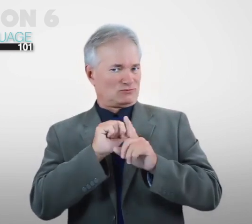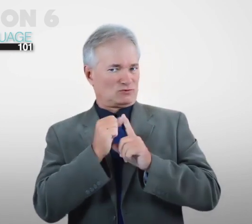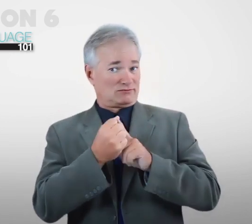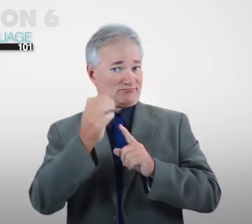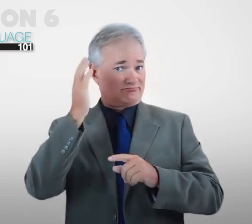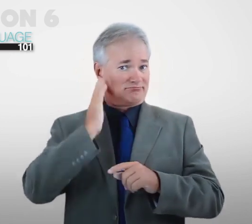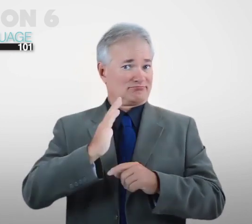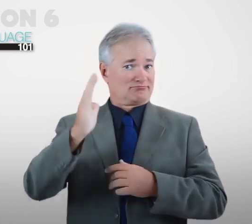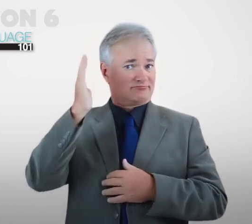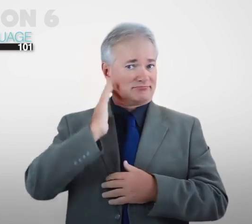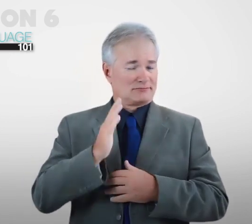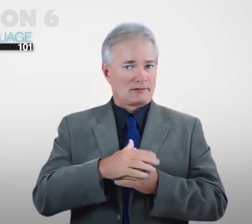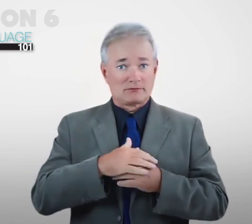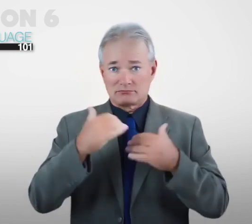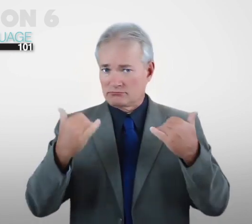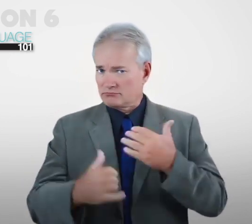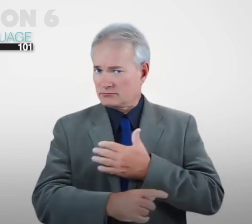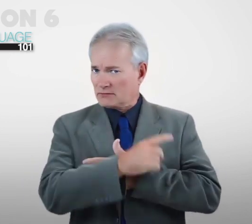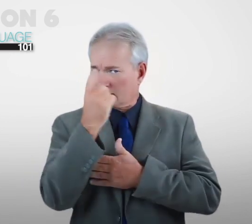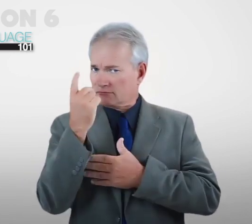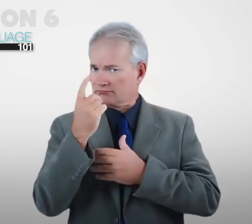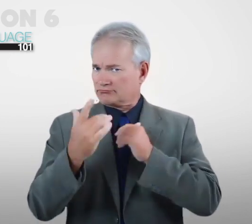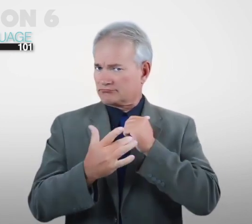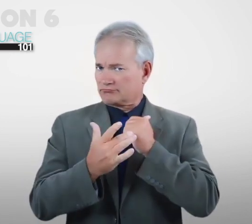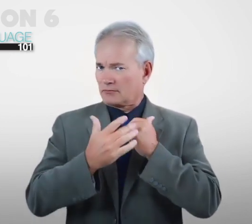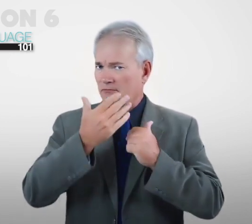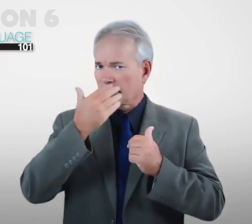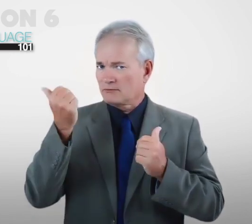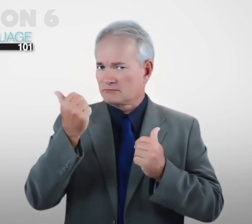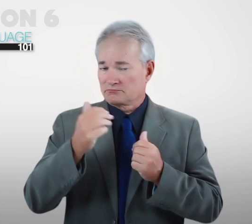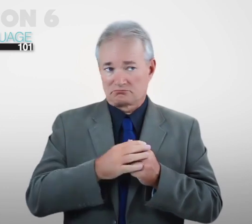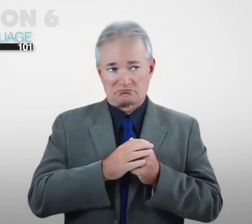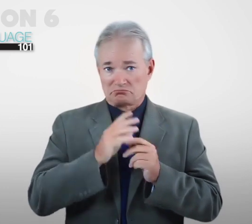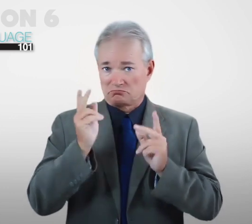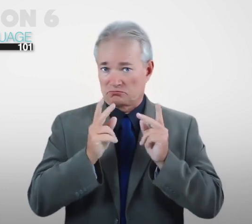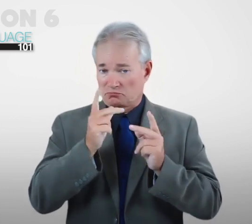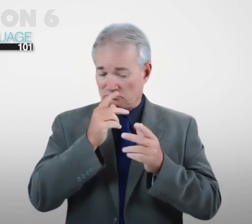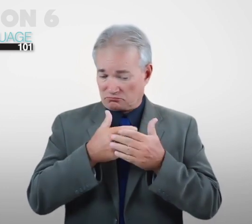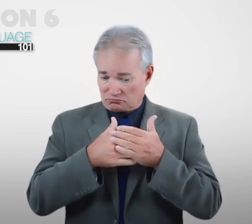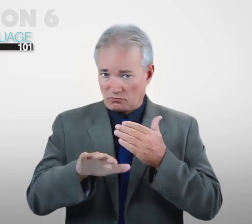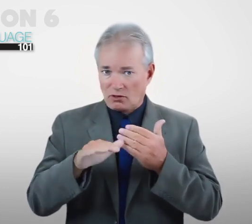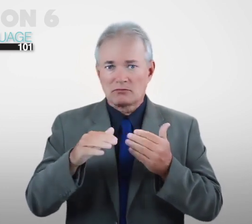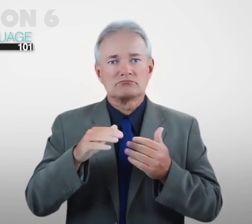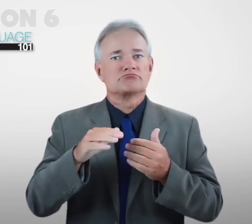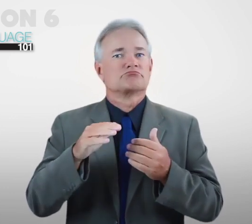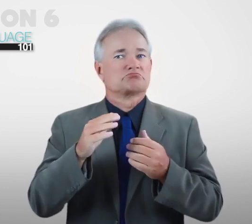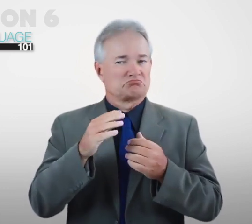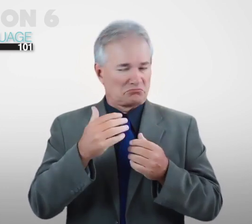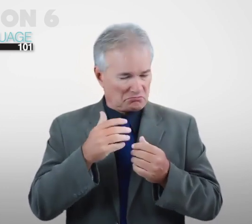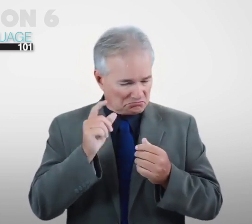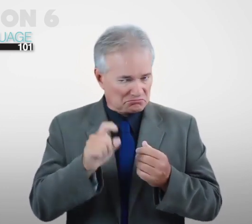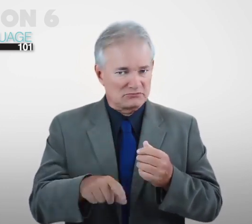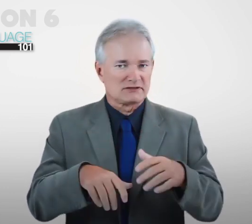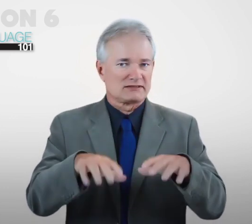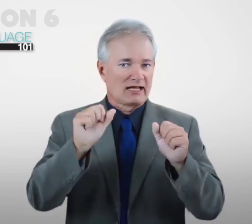So that was my situation back then. Oh, today's technology is much different. As soon as children are born,